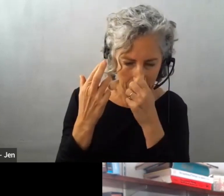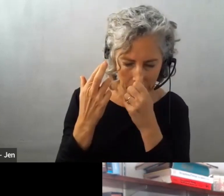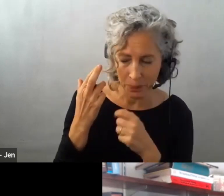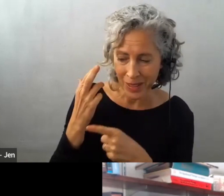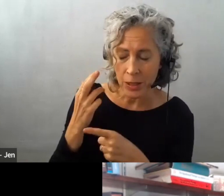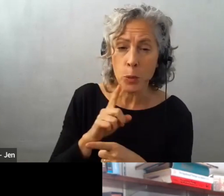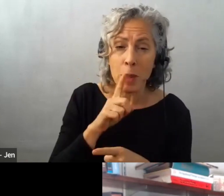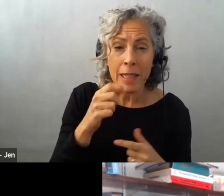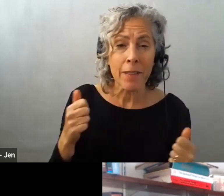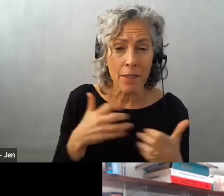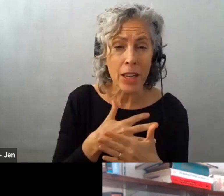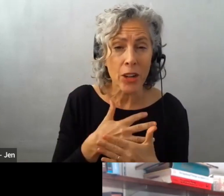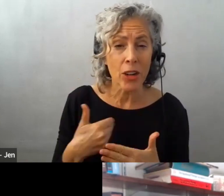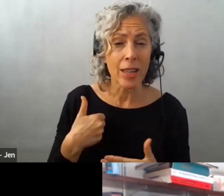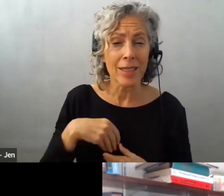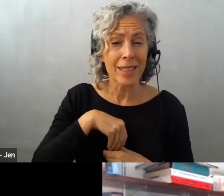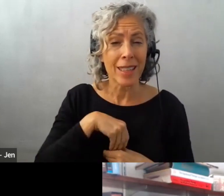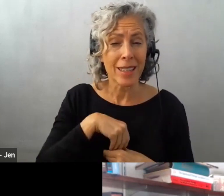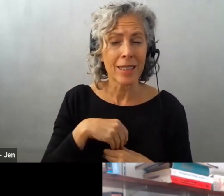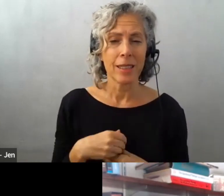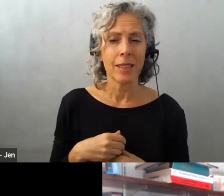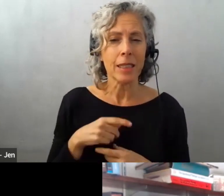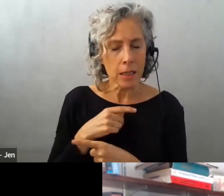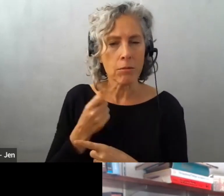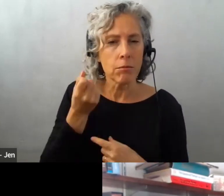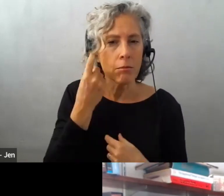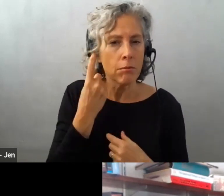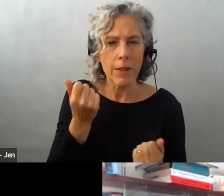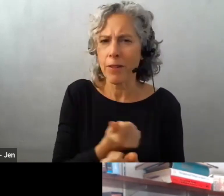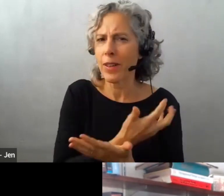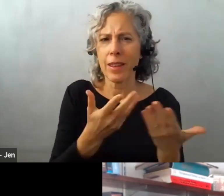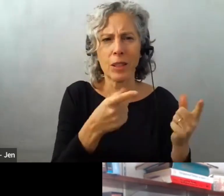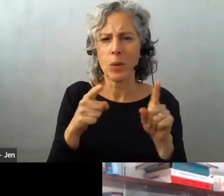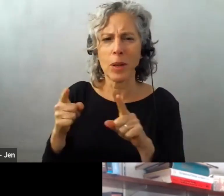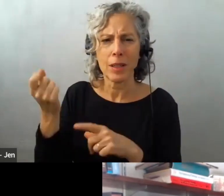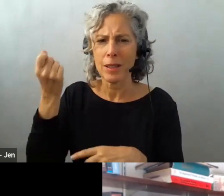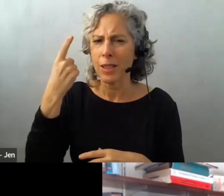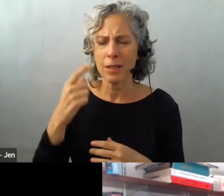real fear that he had, because he understands everything. But